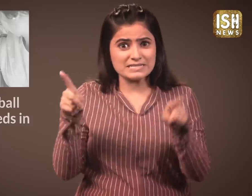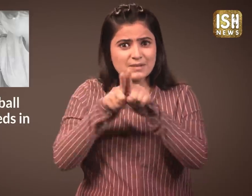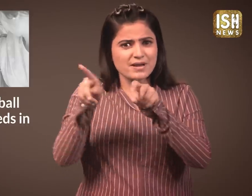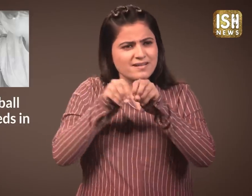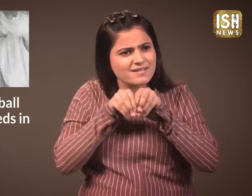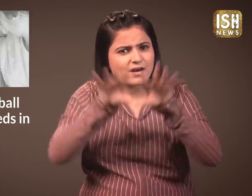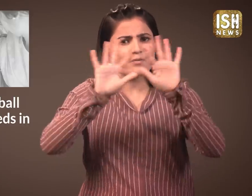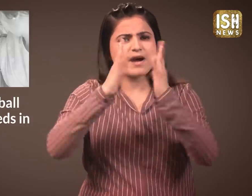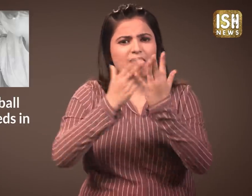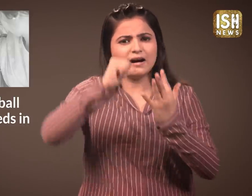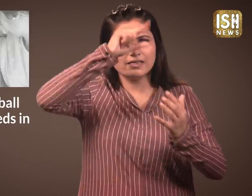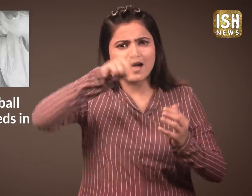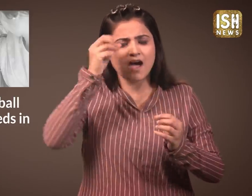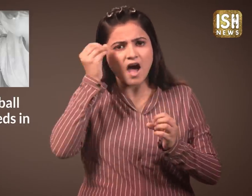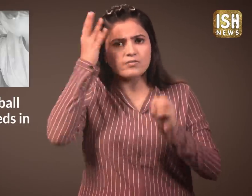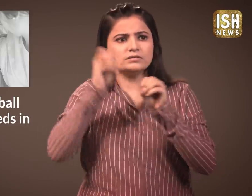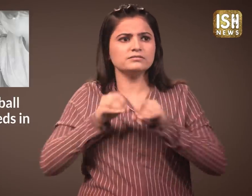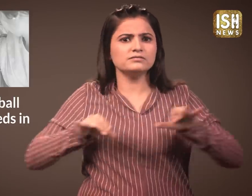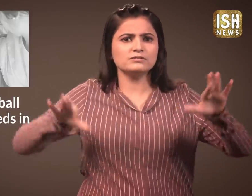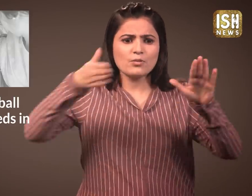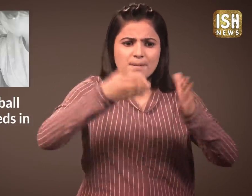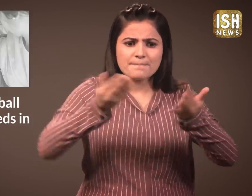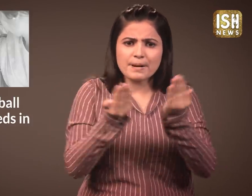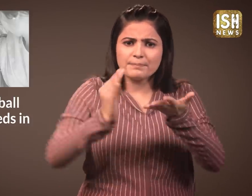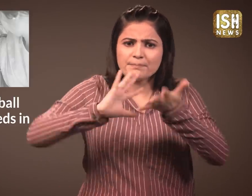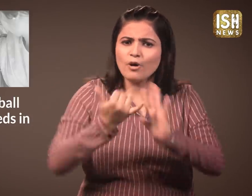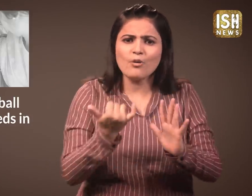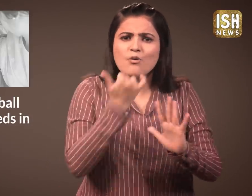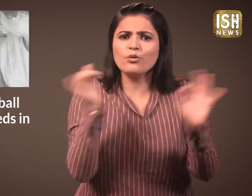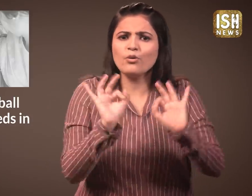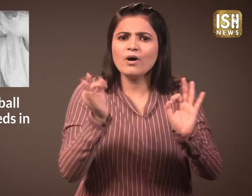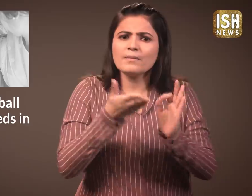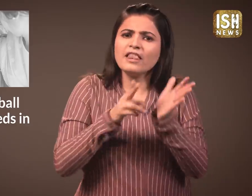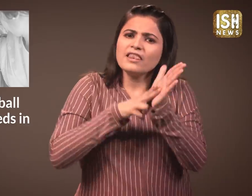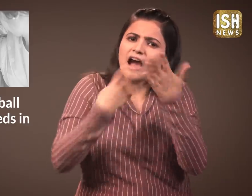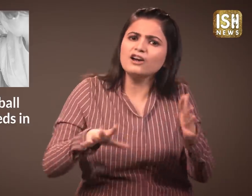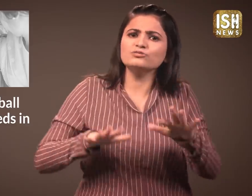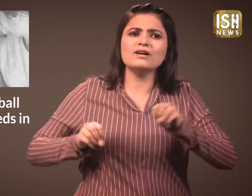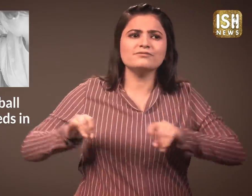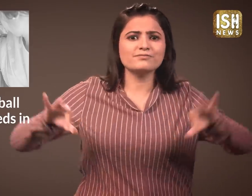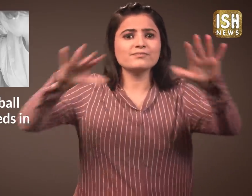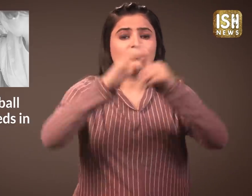This is to create awareness in India and around the world that there is nothing wrong in breastfeeding and it is completely natural.